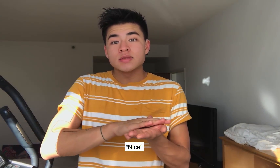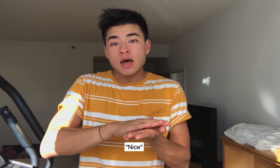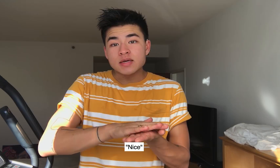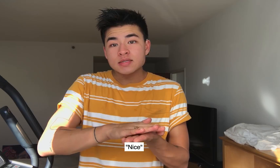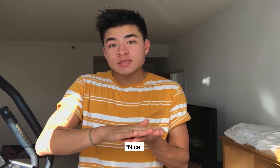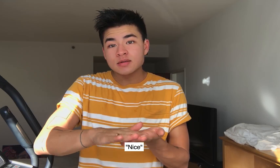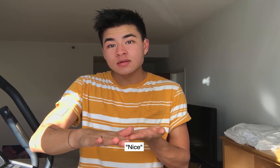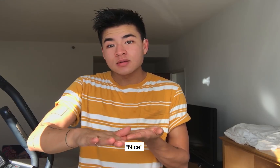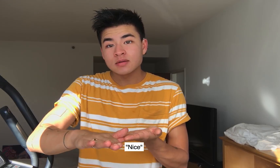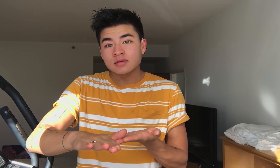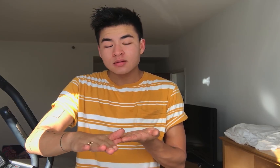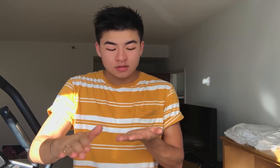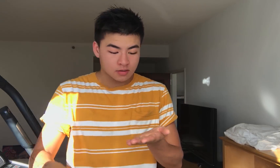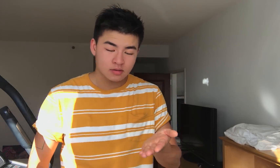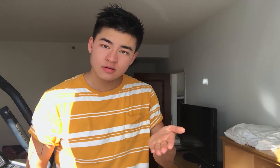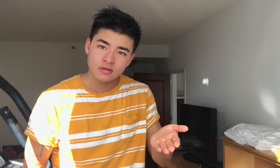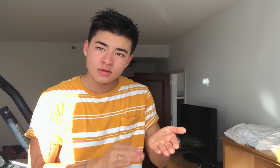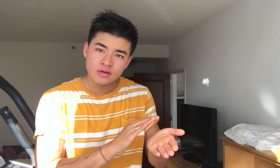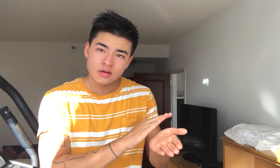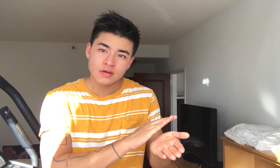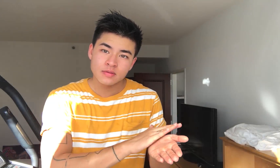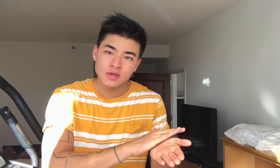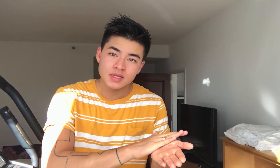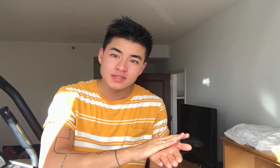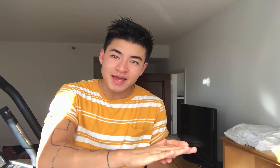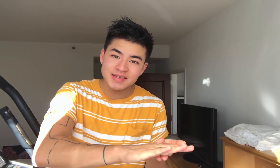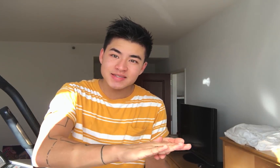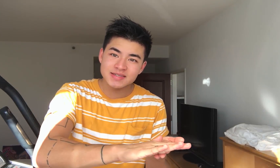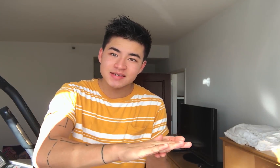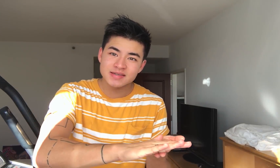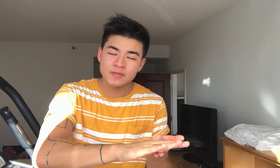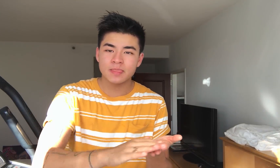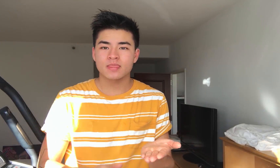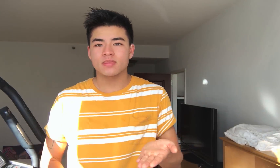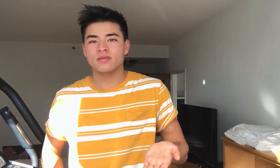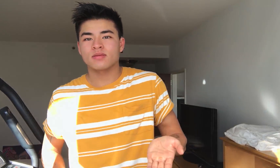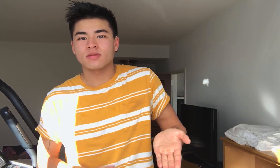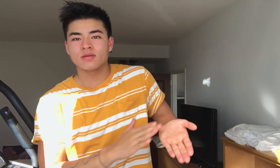nice Nice